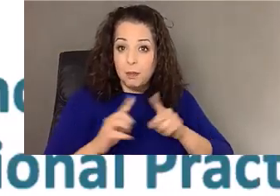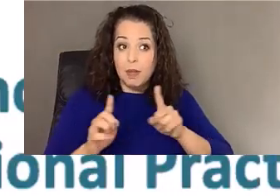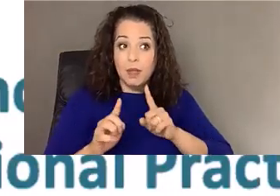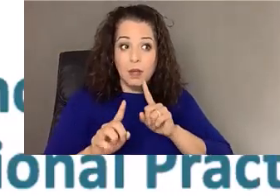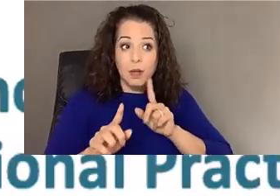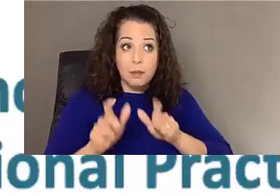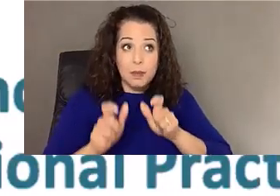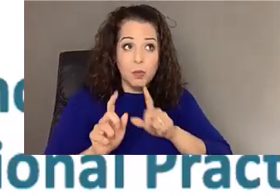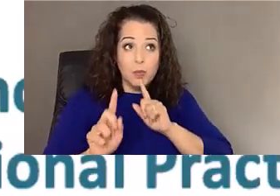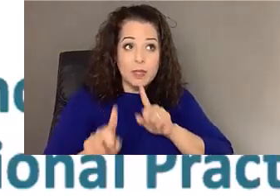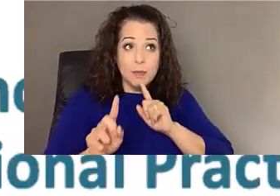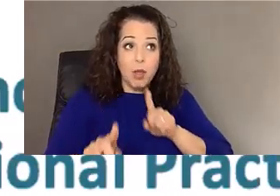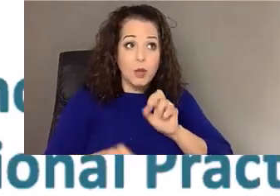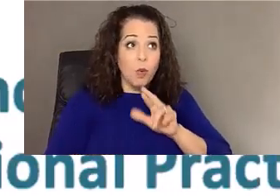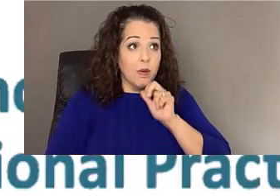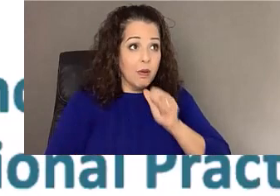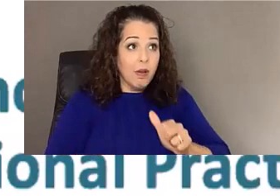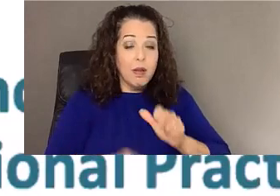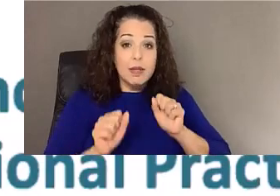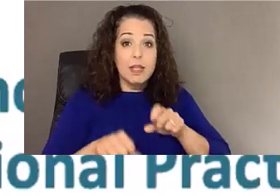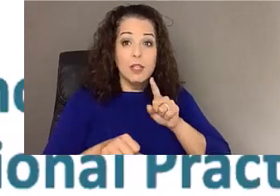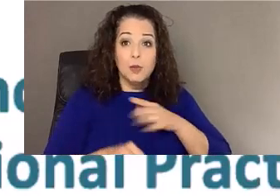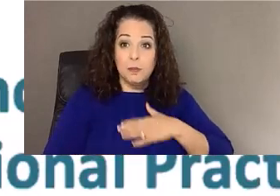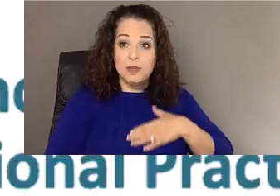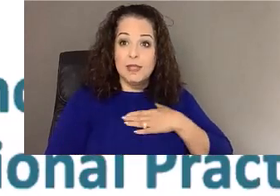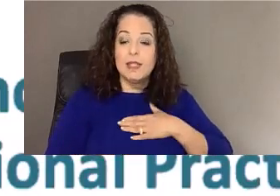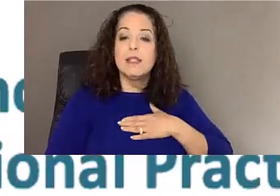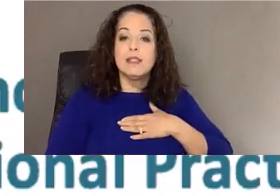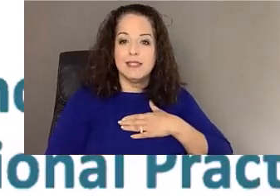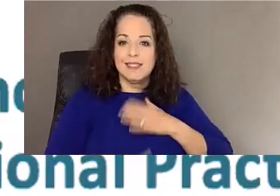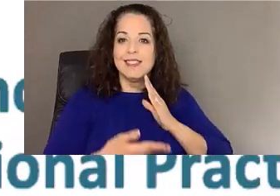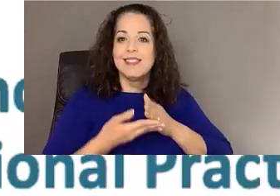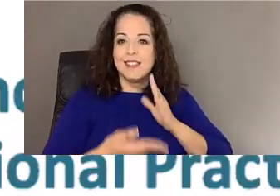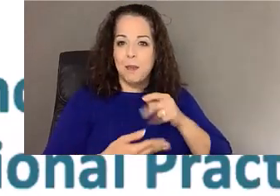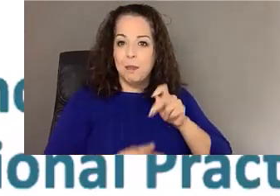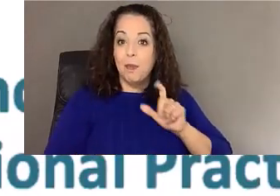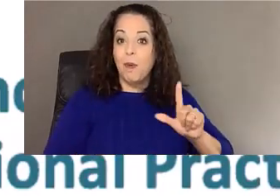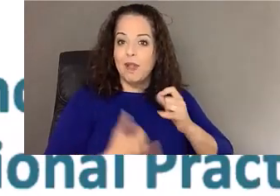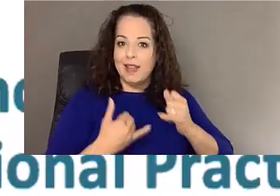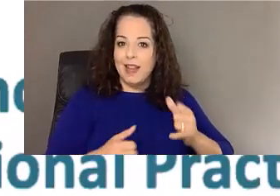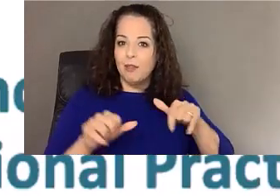But can you please, Elizabeth, stop the polling. Great.